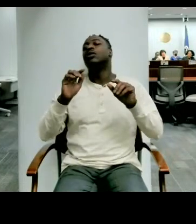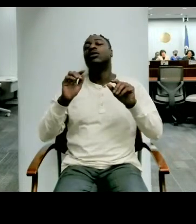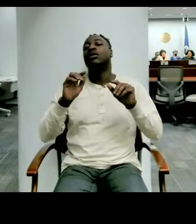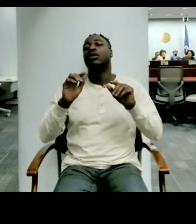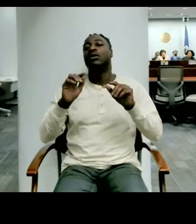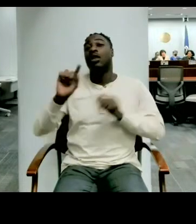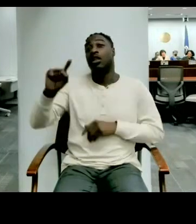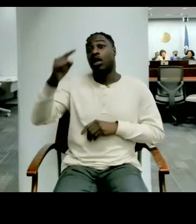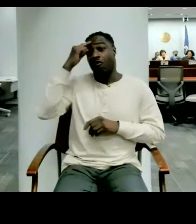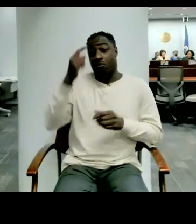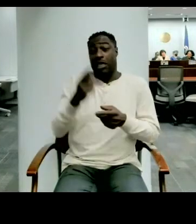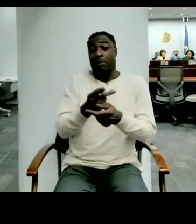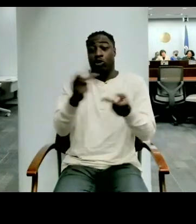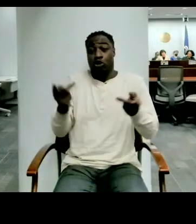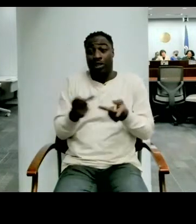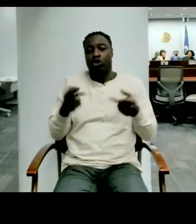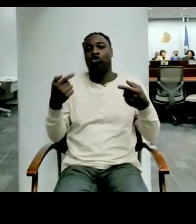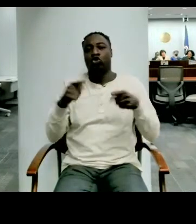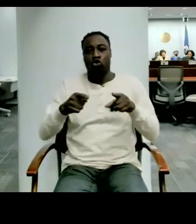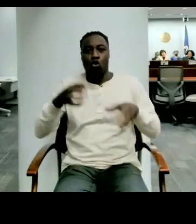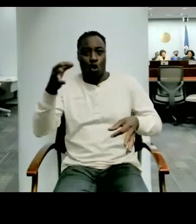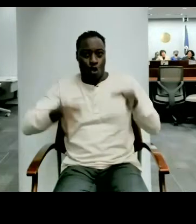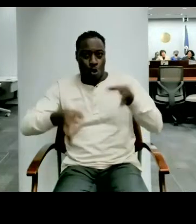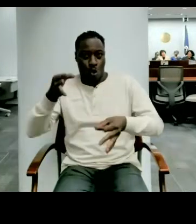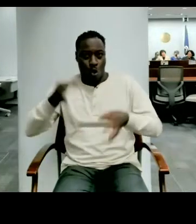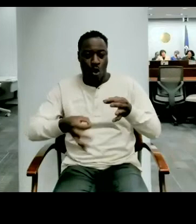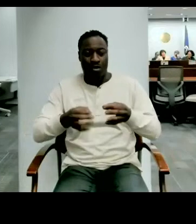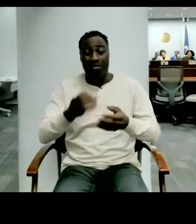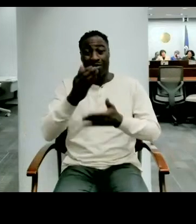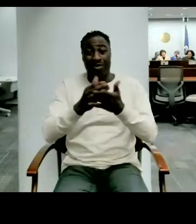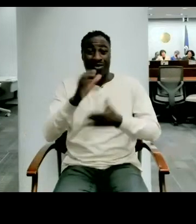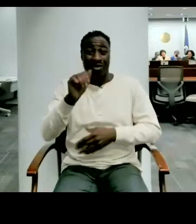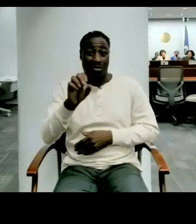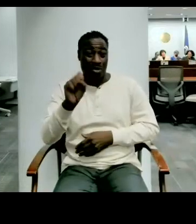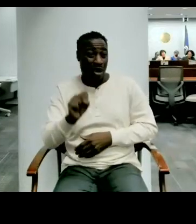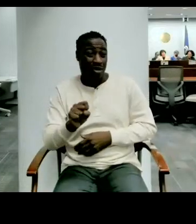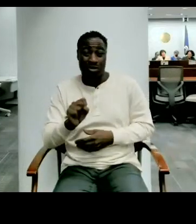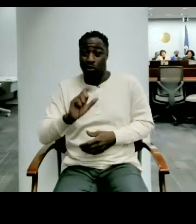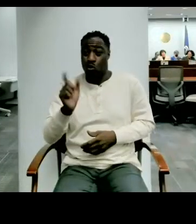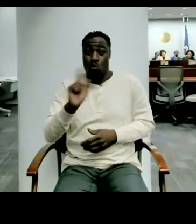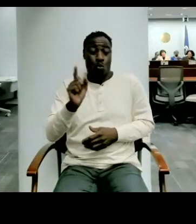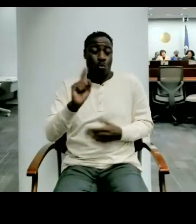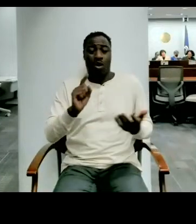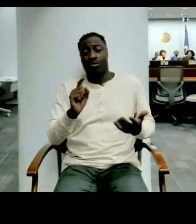When there are religious liberty cases that raise novice issues or issues to the Commission,